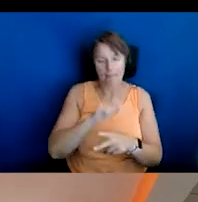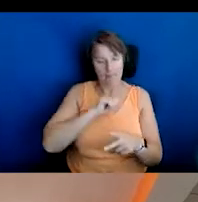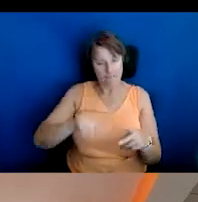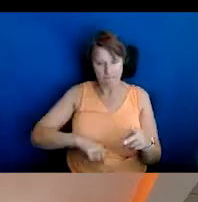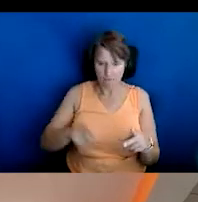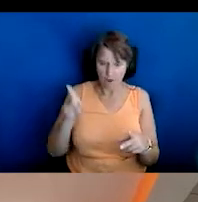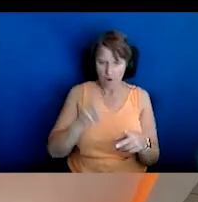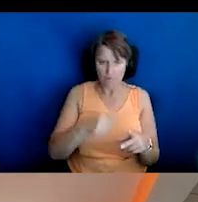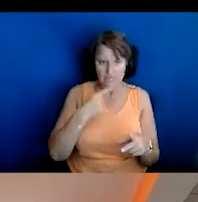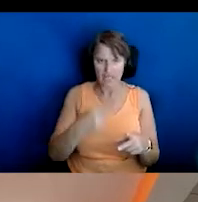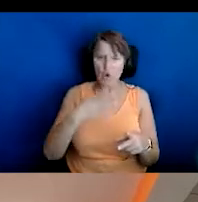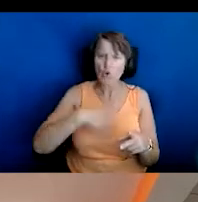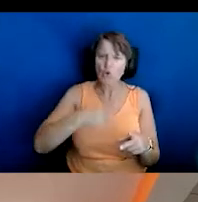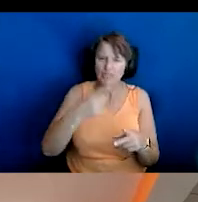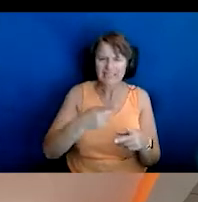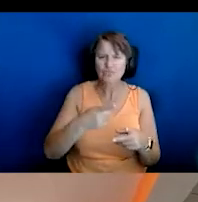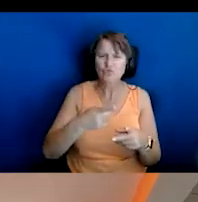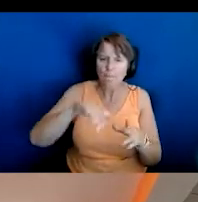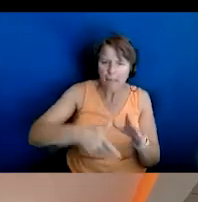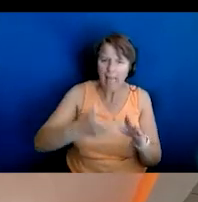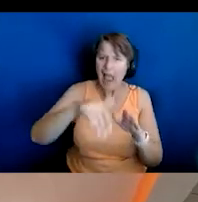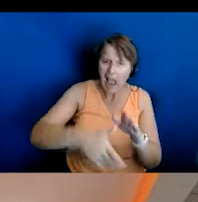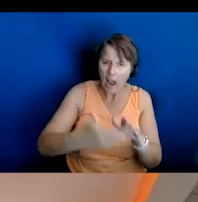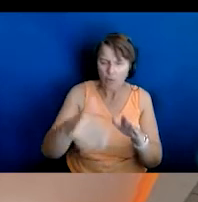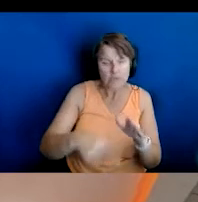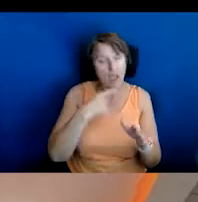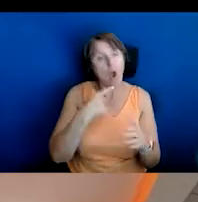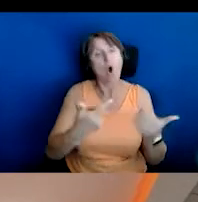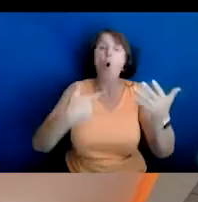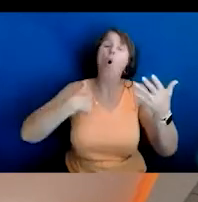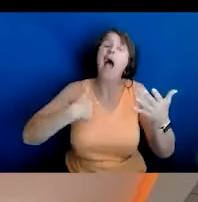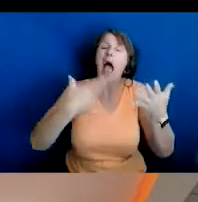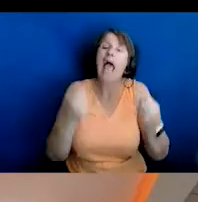going to need to plough that soil - I have horses. And so, he comes once a year to plough.